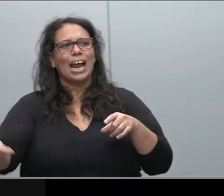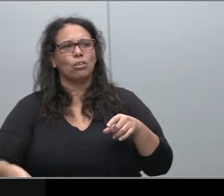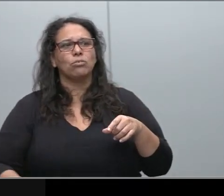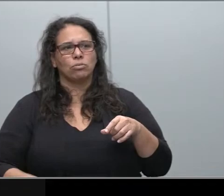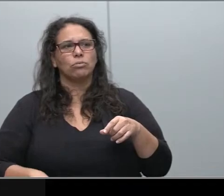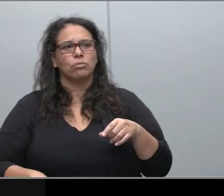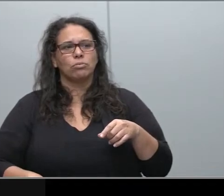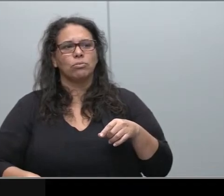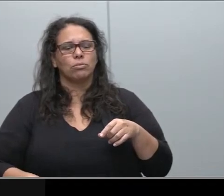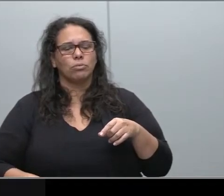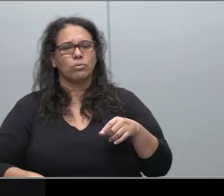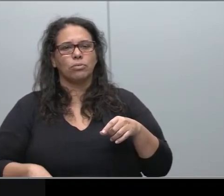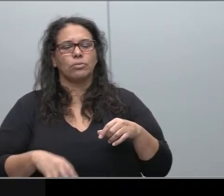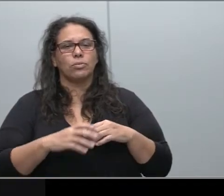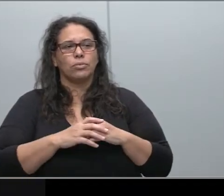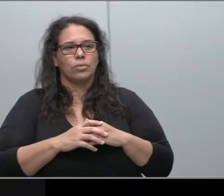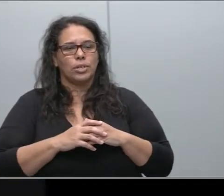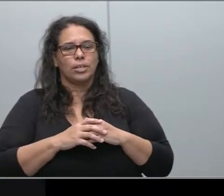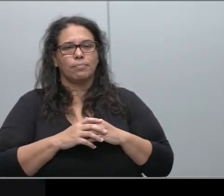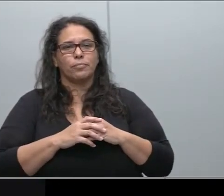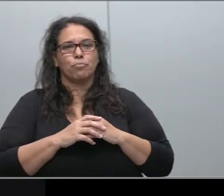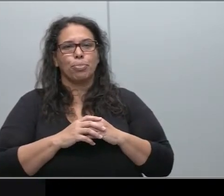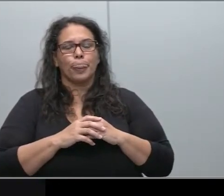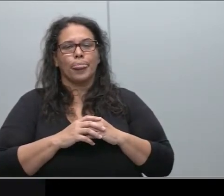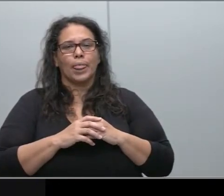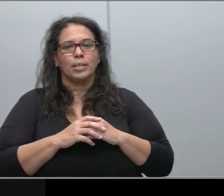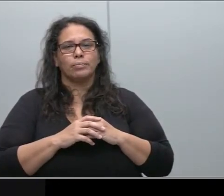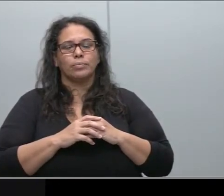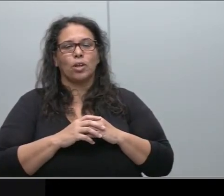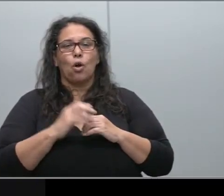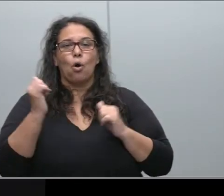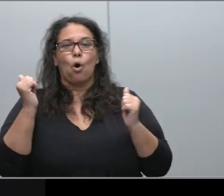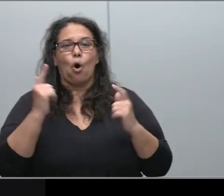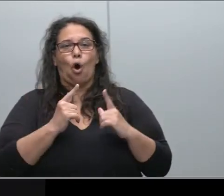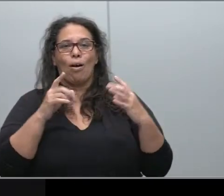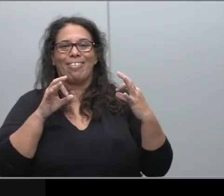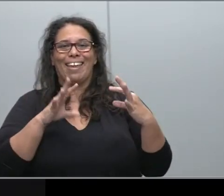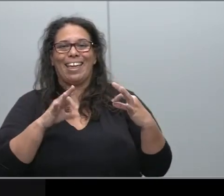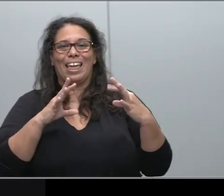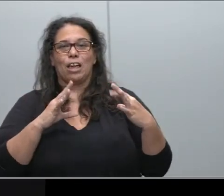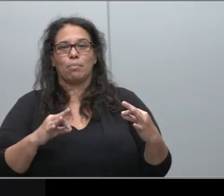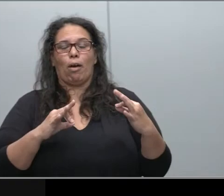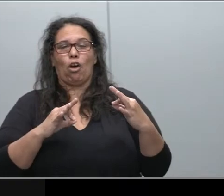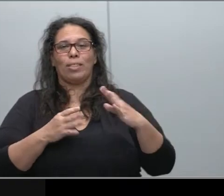Dr. Sosa, and OCIPD, our professional development and curriculum offices,